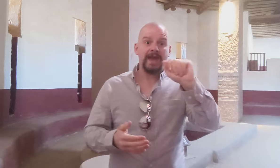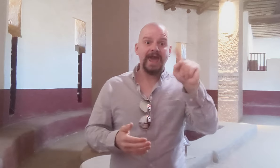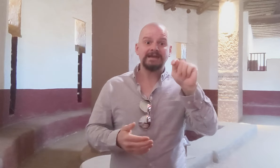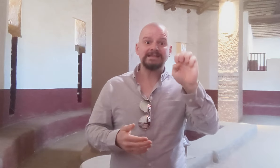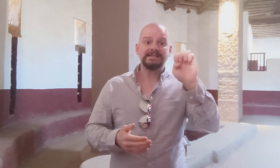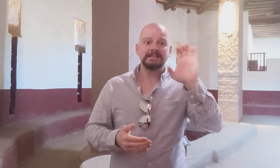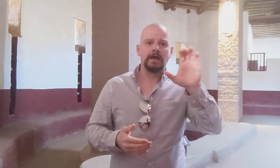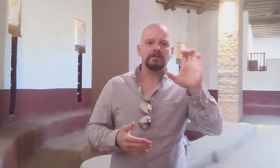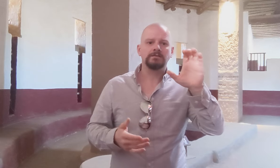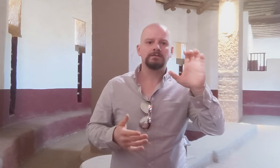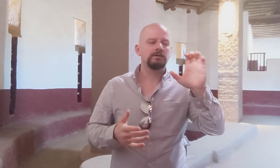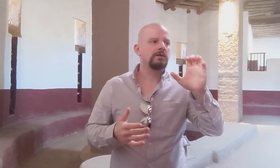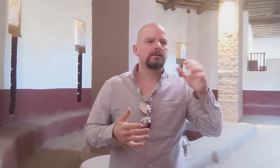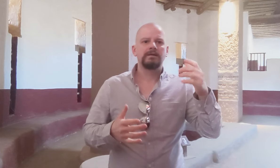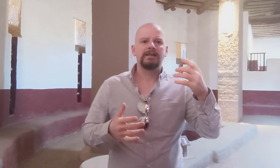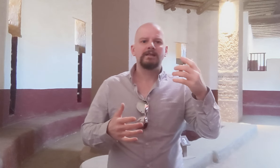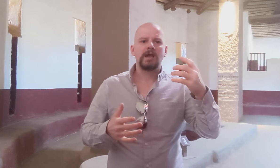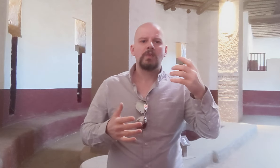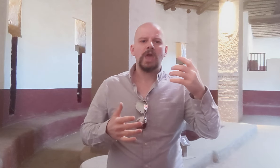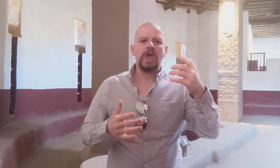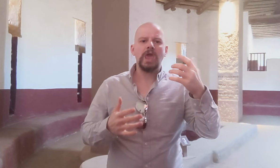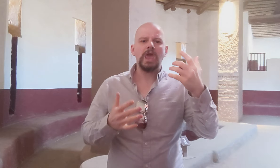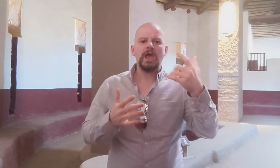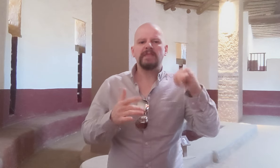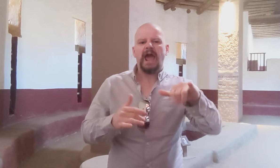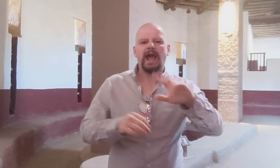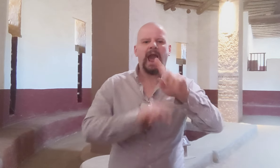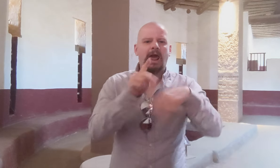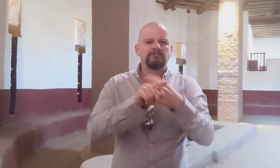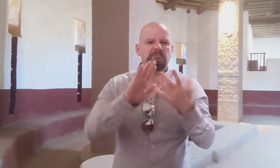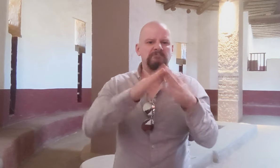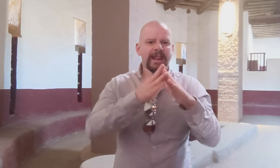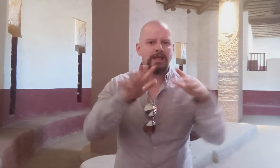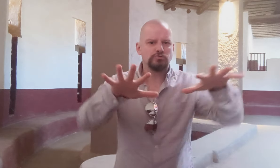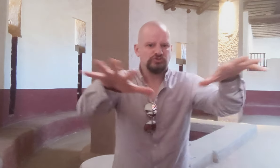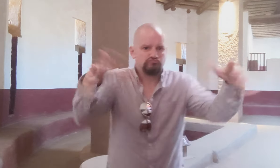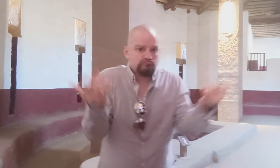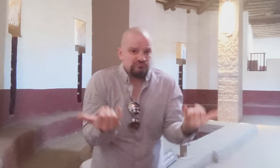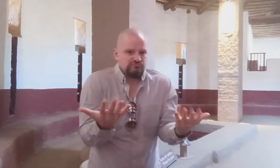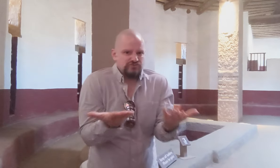Right here is a village of Aztec.